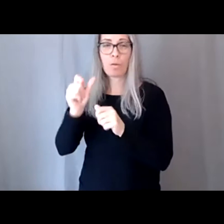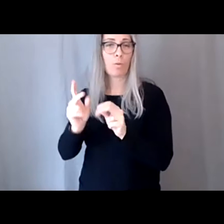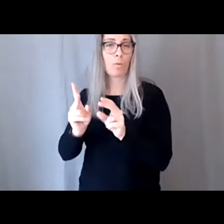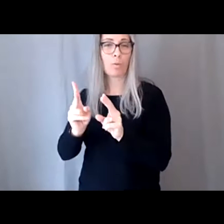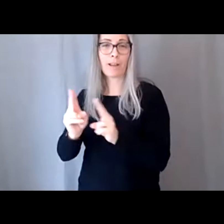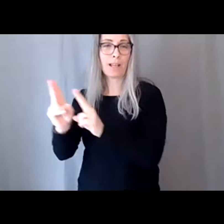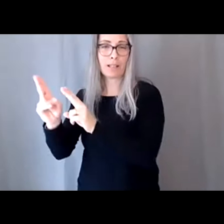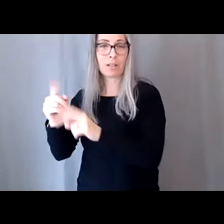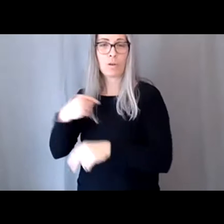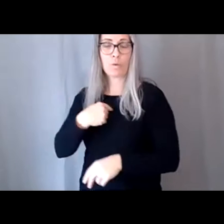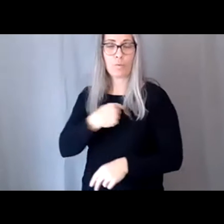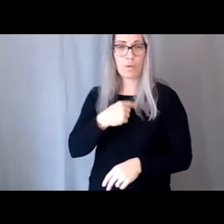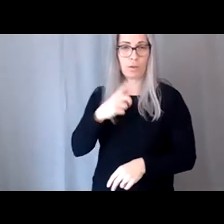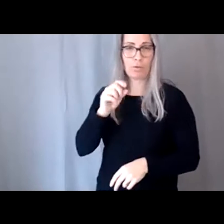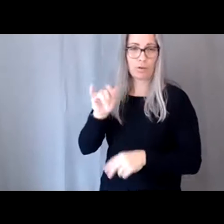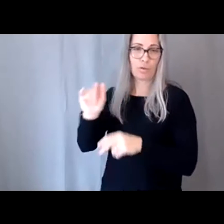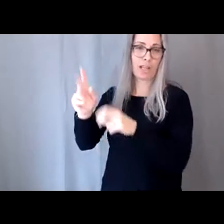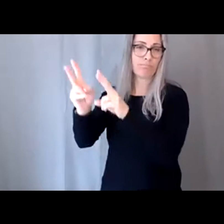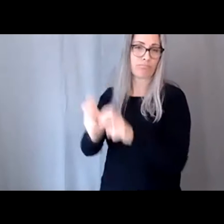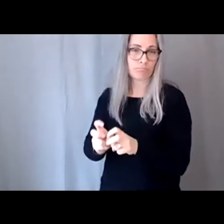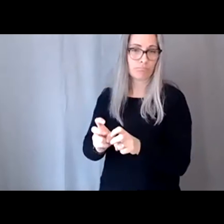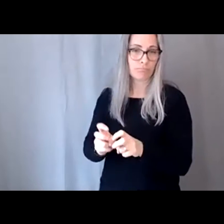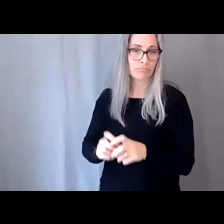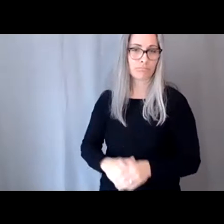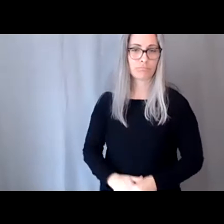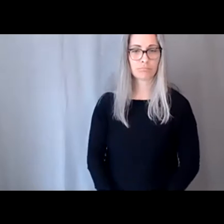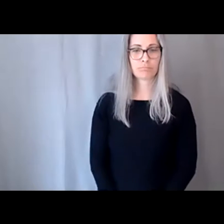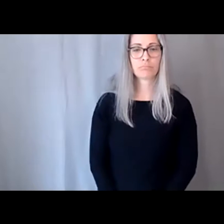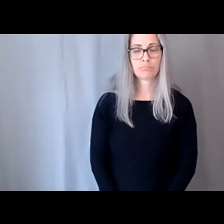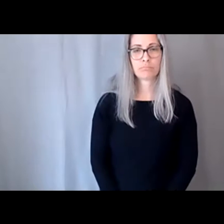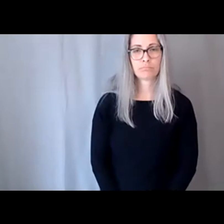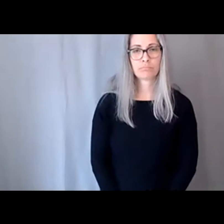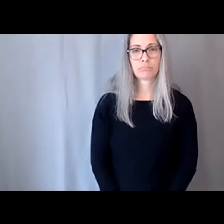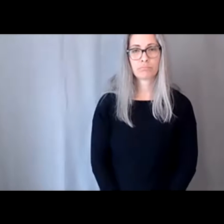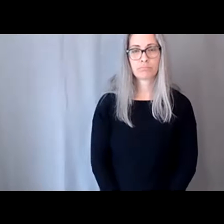we do that ourselves so we do that before we upload into youtube